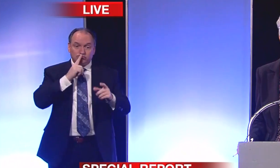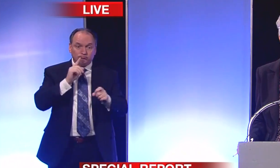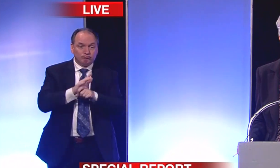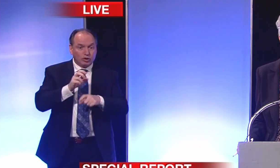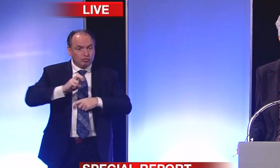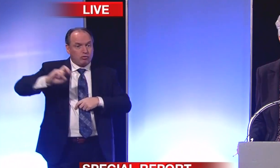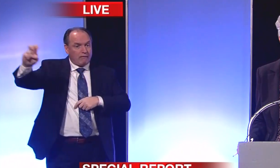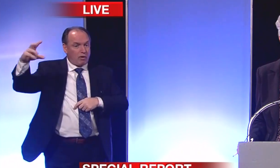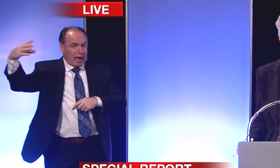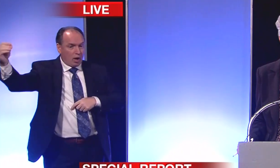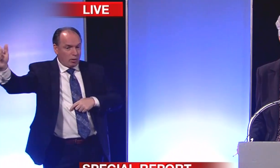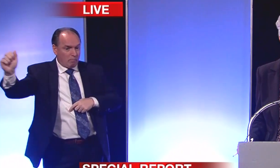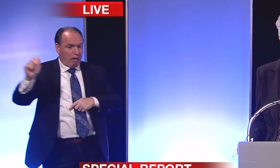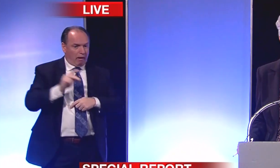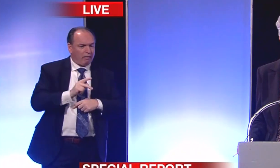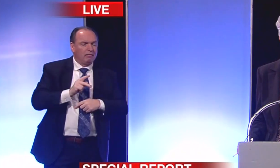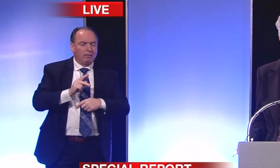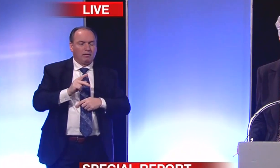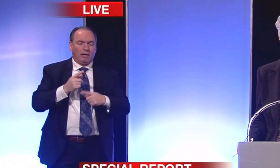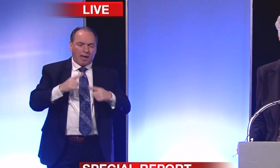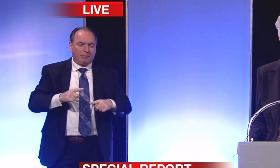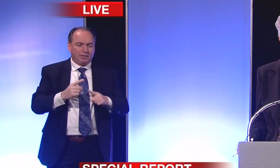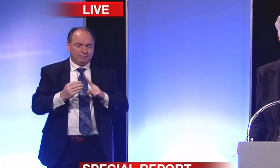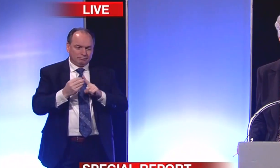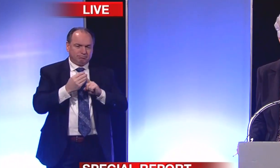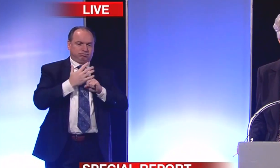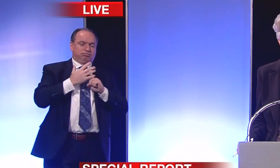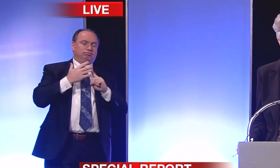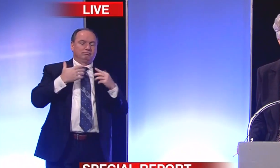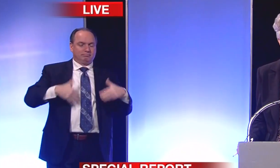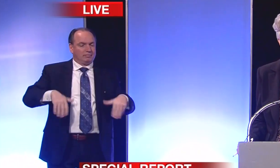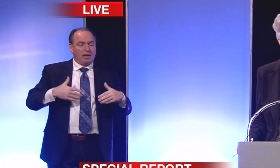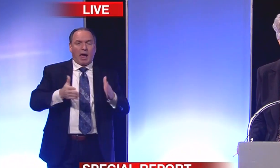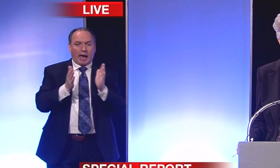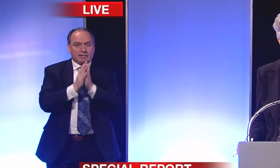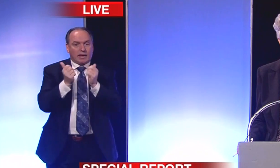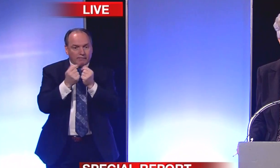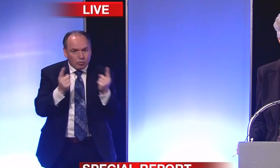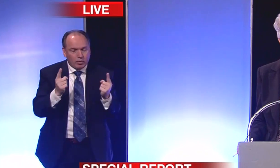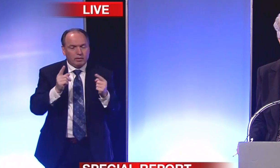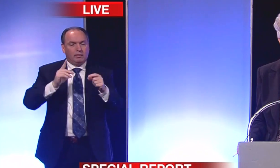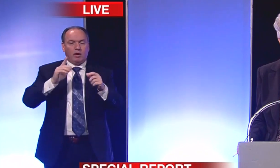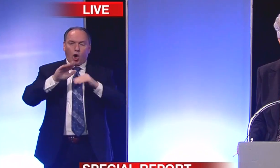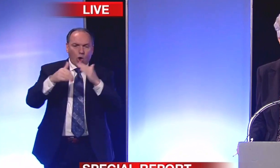DOING THIS AND THEY ONLY WISH THEY WERE IN THE SITUATION WE ARE IN. WE DON'T SEE COMMUNITY SPREAD BUT WHAT WE ARE SEEING ARE